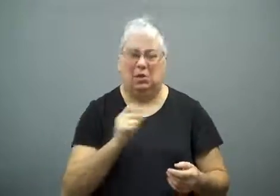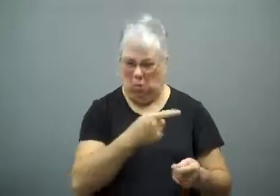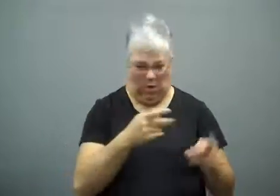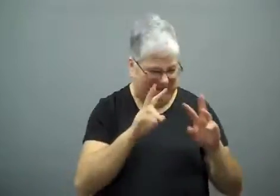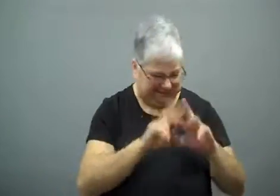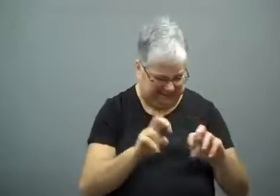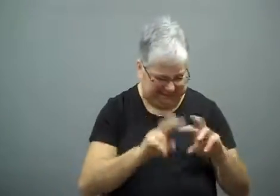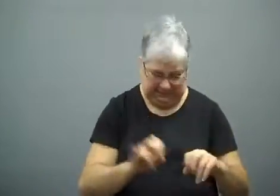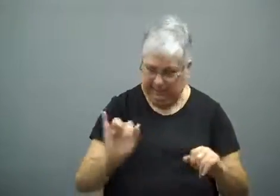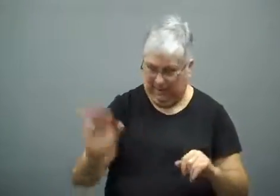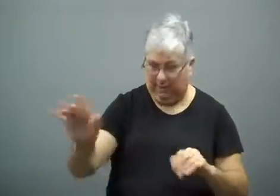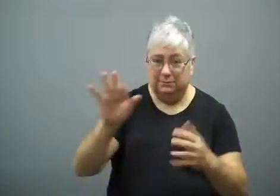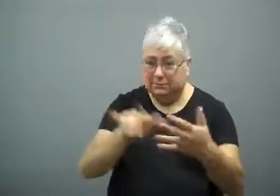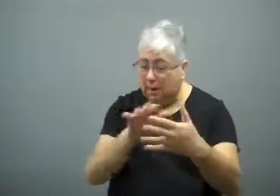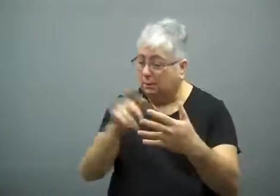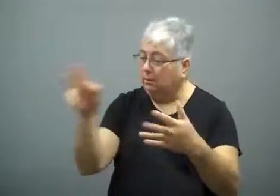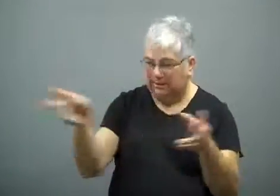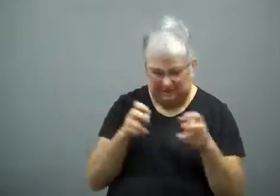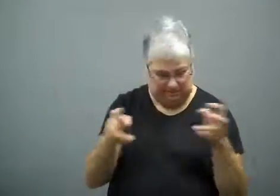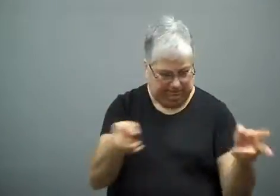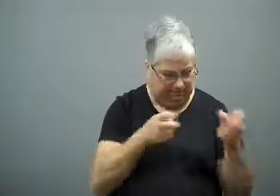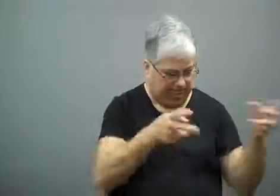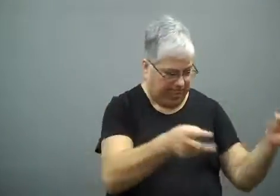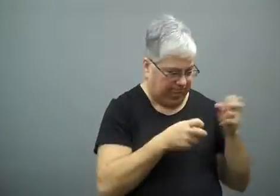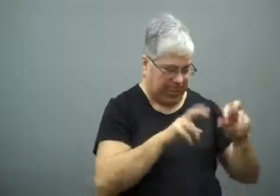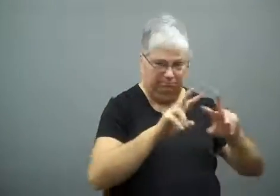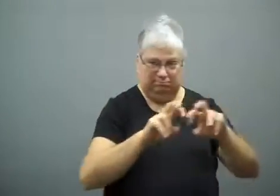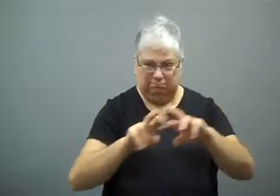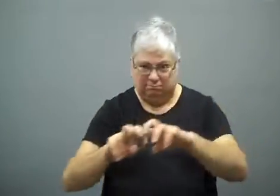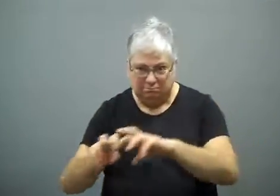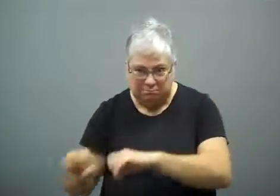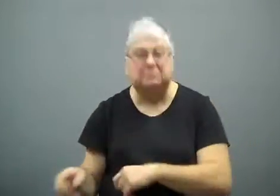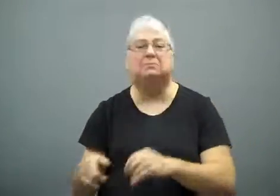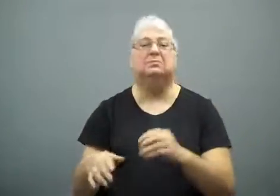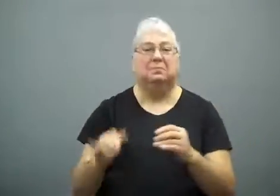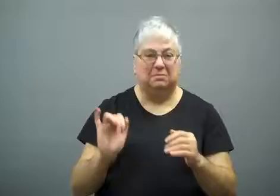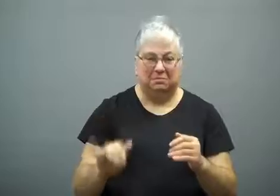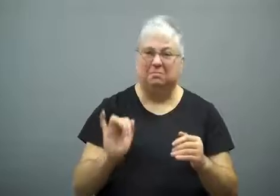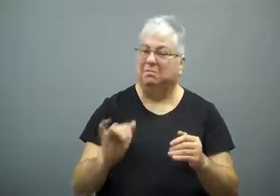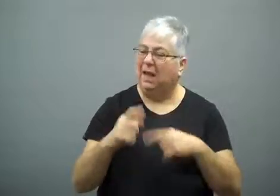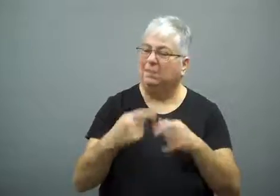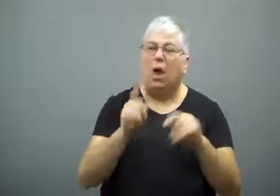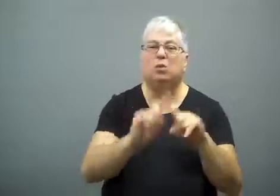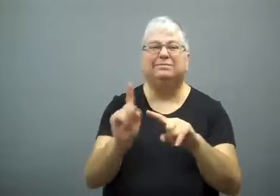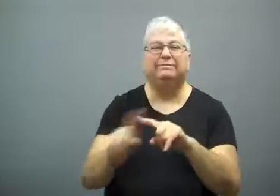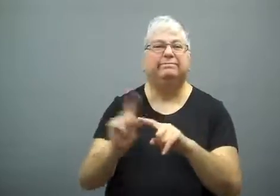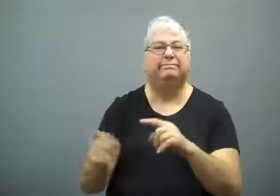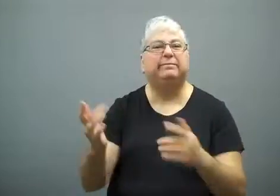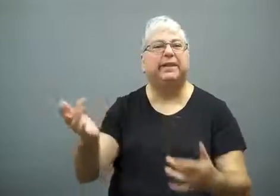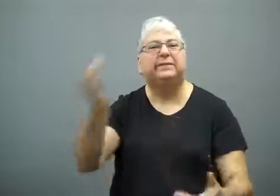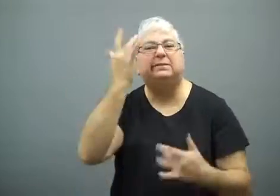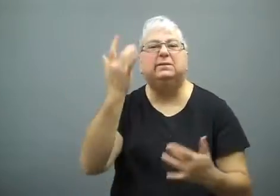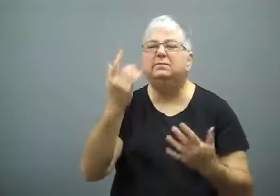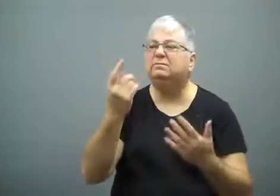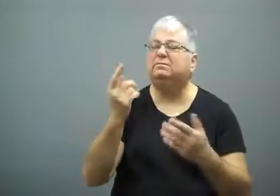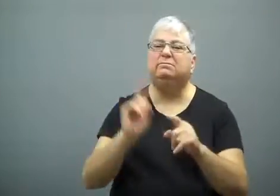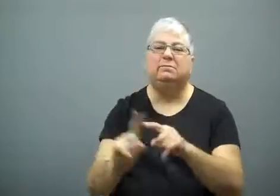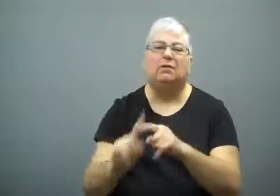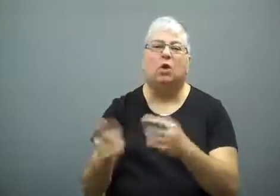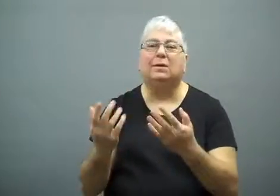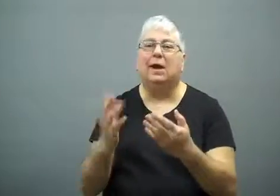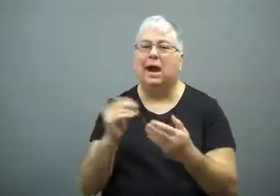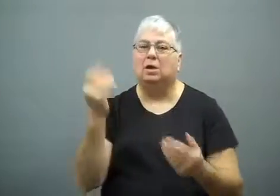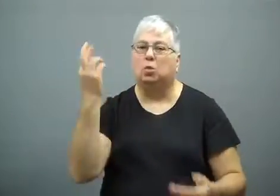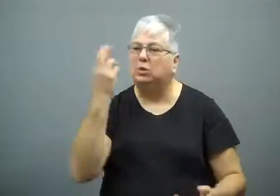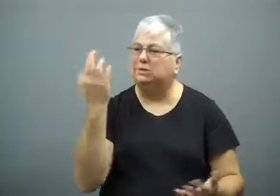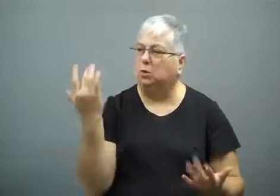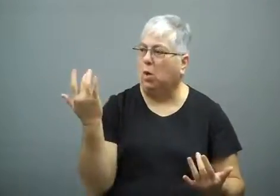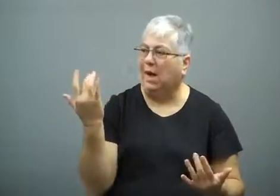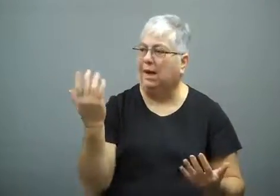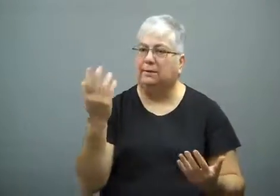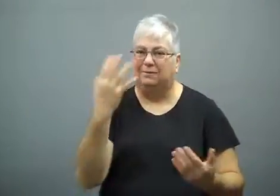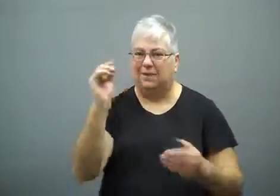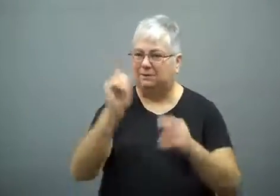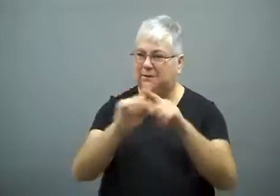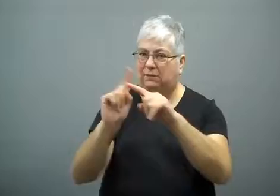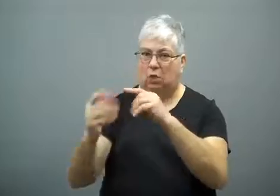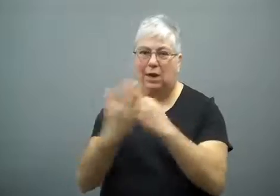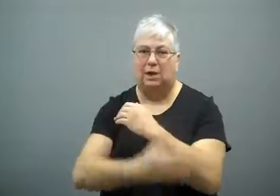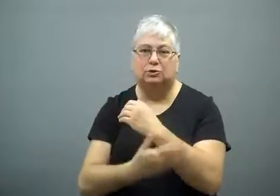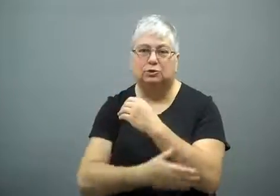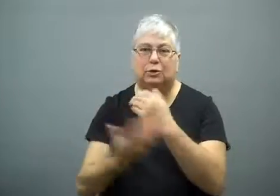This study did surveys and had numbers on various diseases